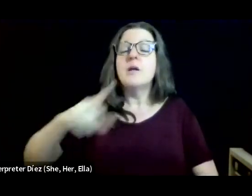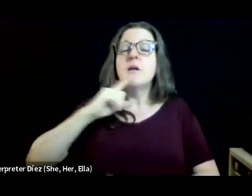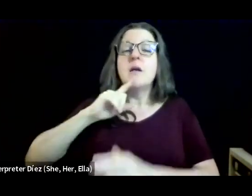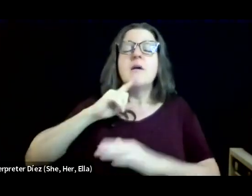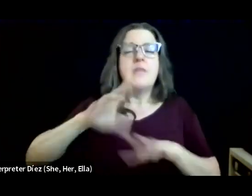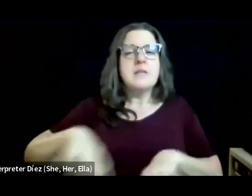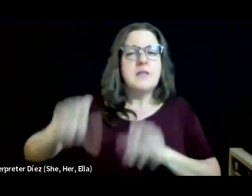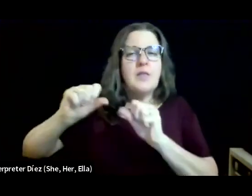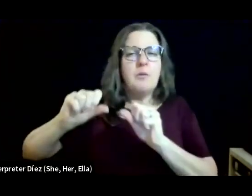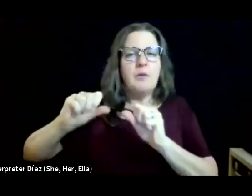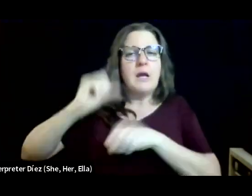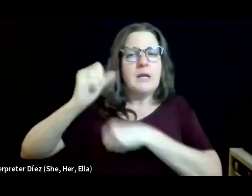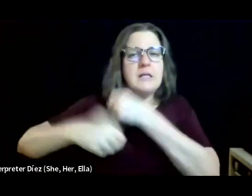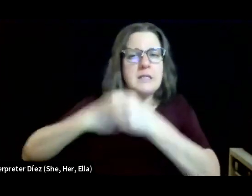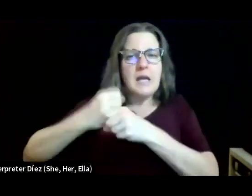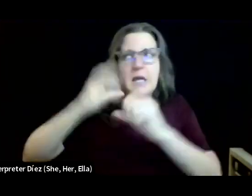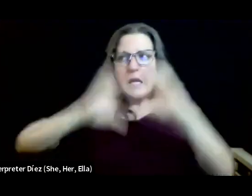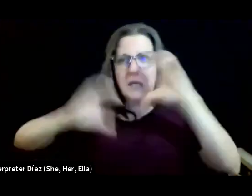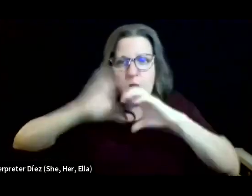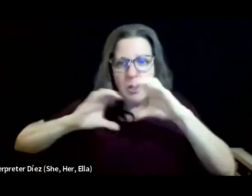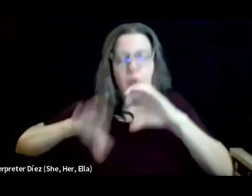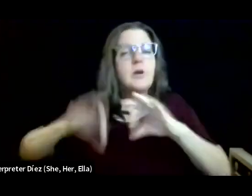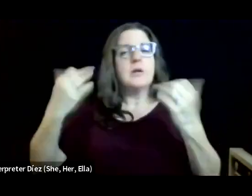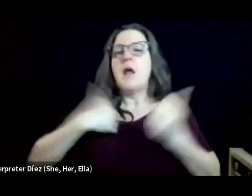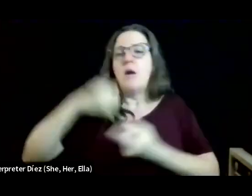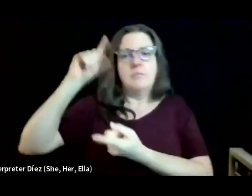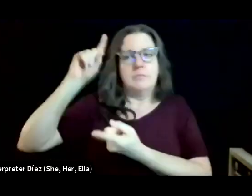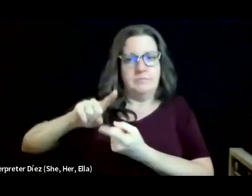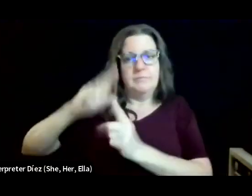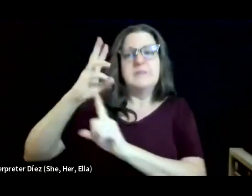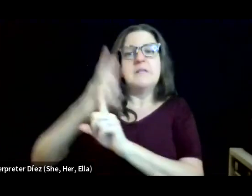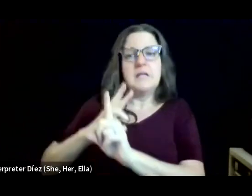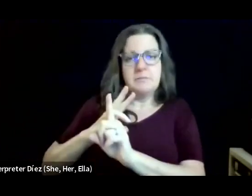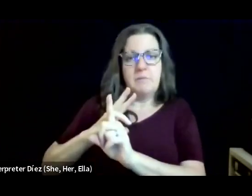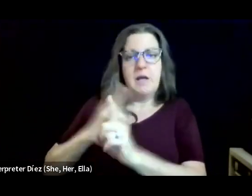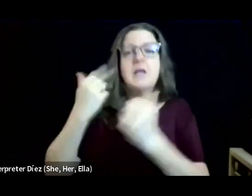Now they've cut that back. They want to do six months and try to find someone in six months